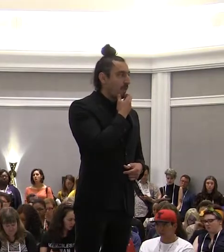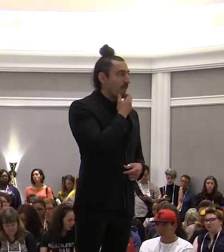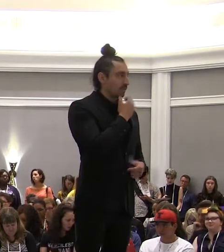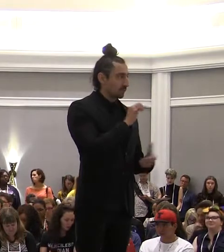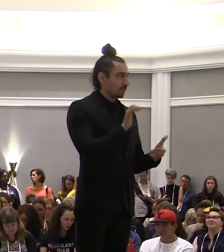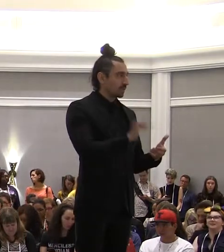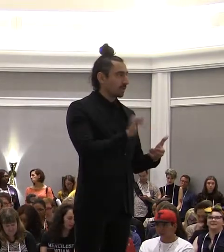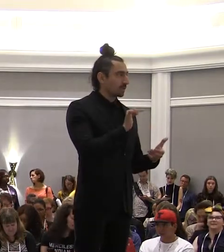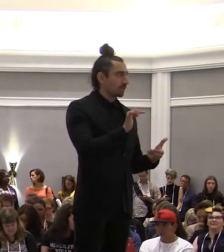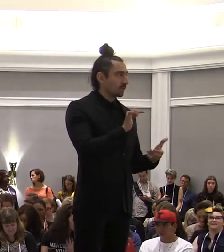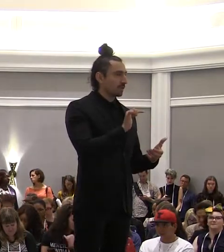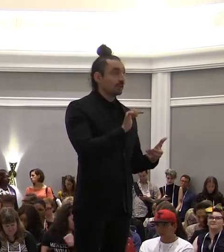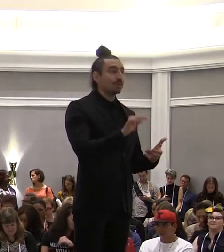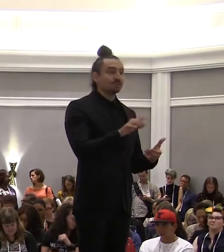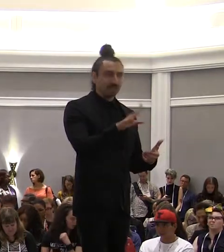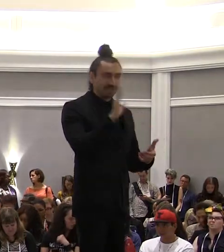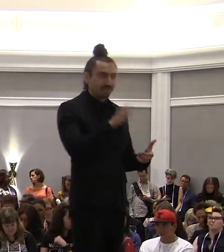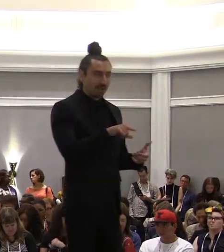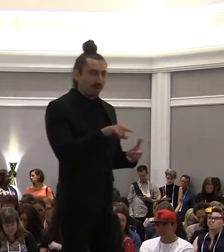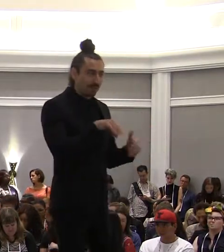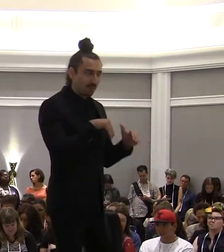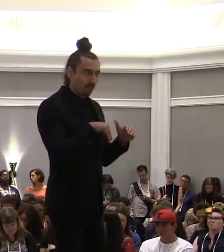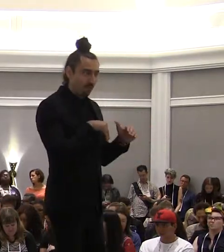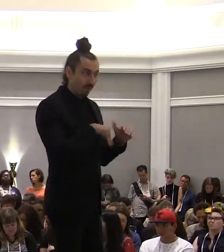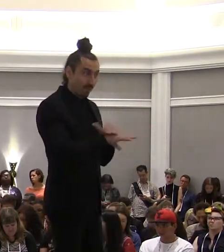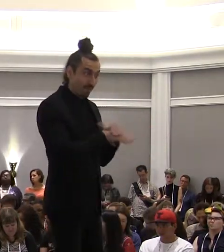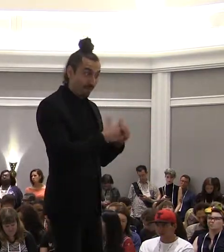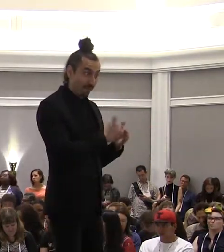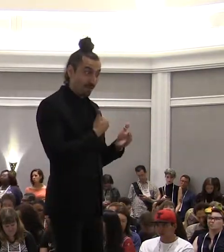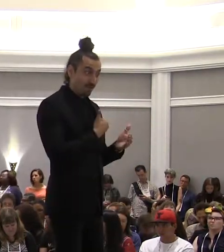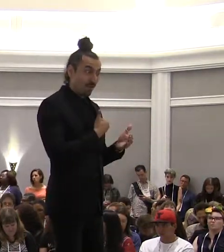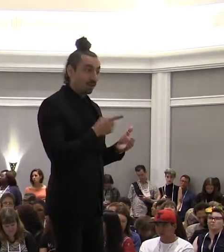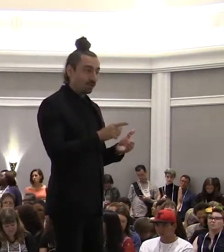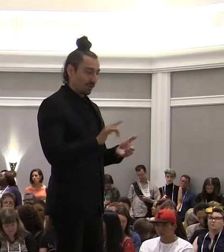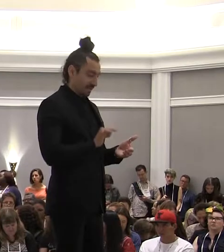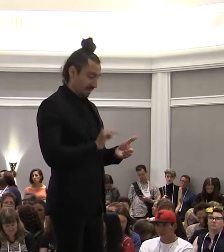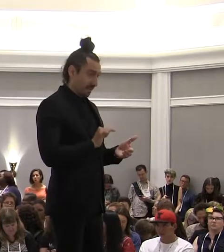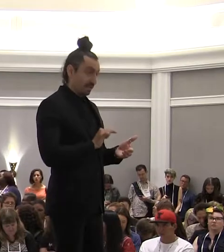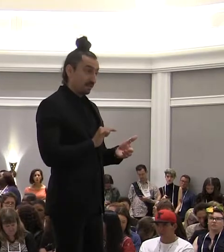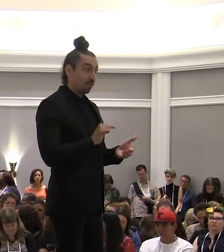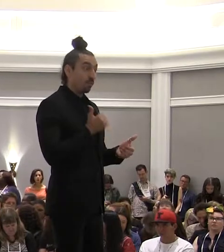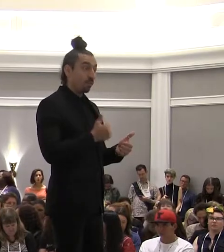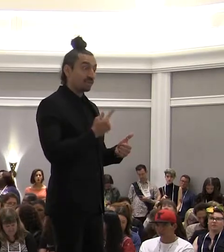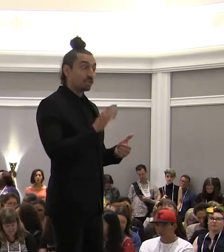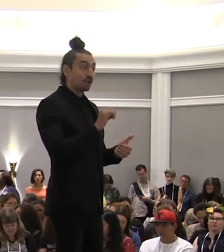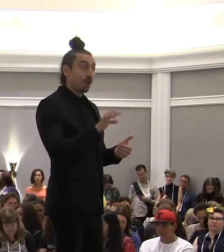So again, I think there's a critical mass of folks in this space who have now been able to successfully find the QR code.